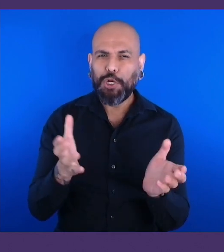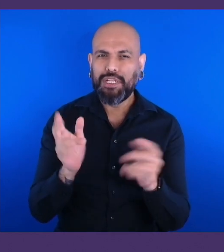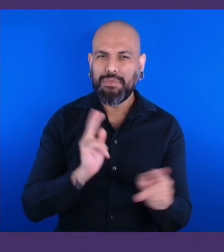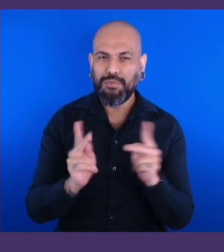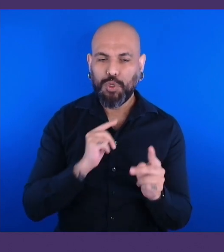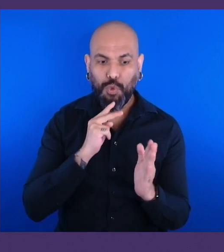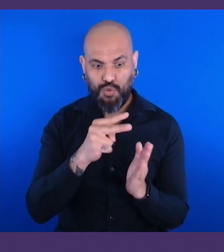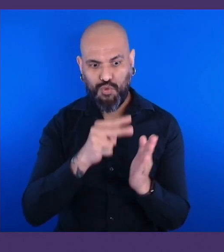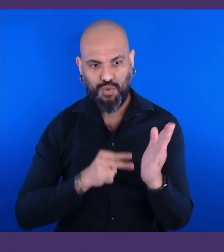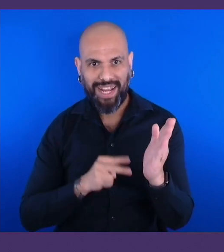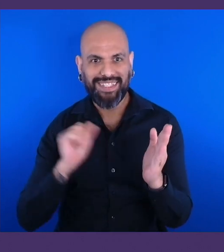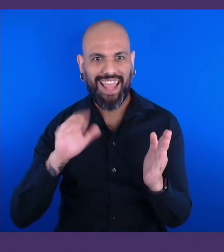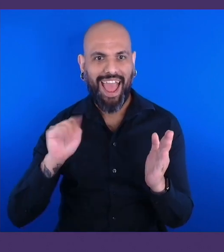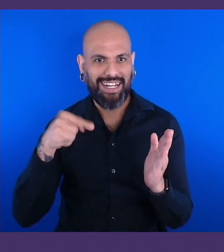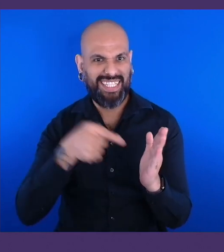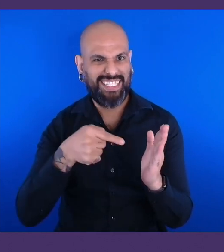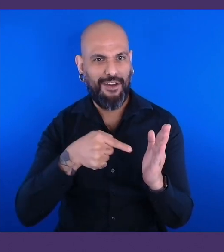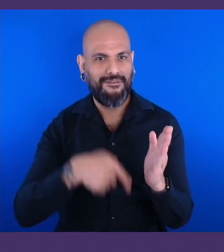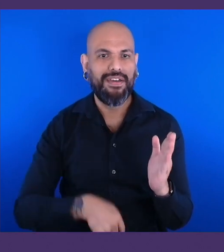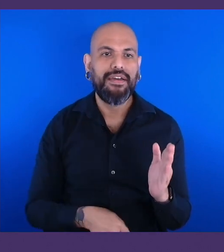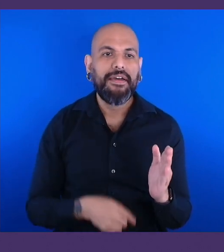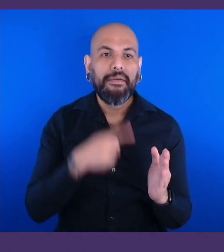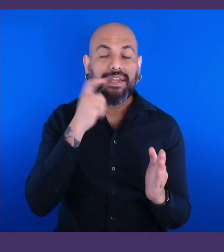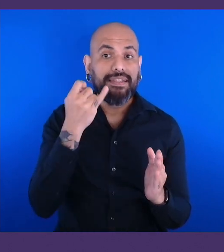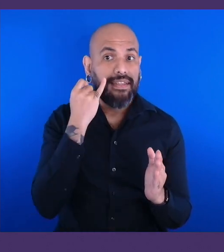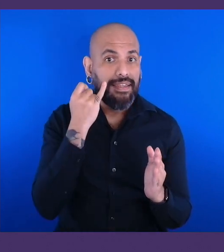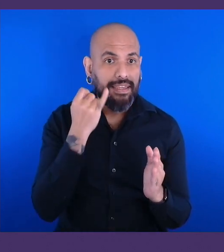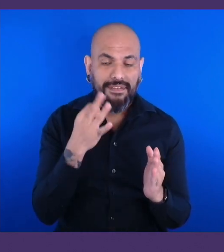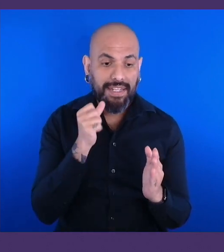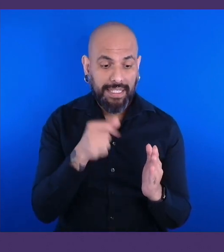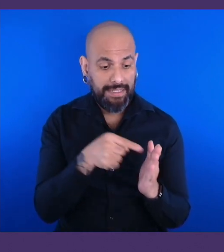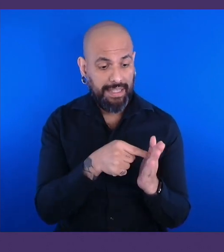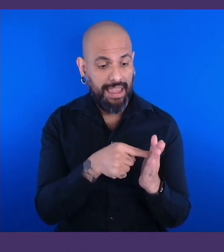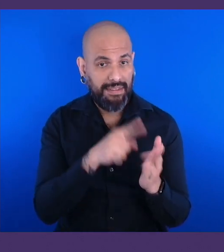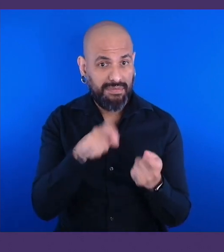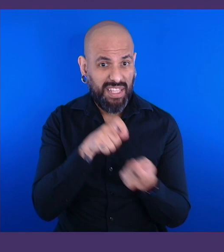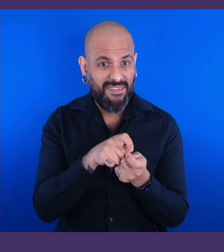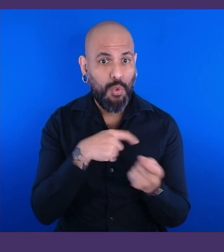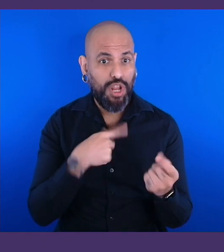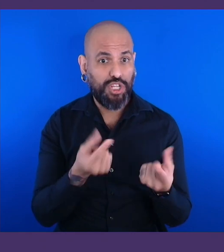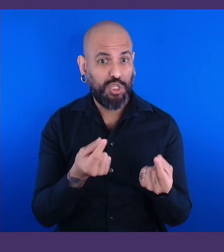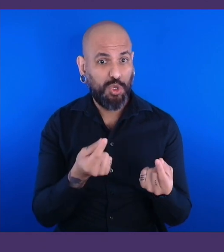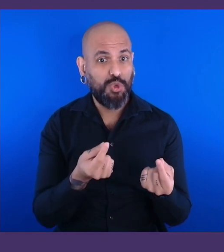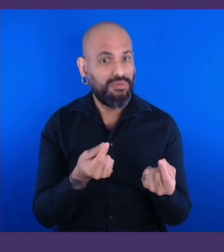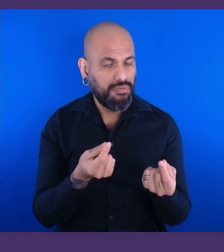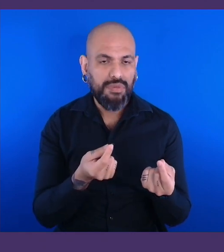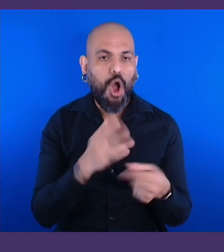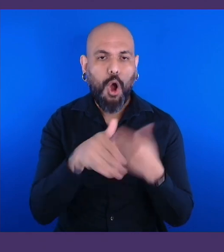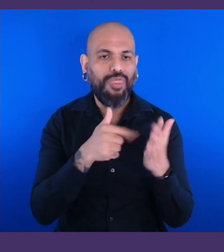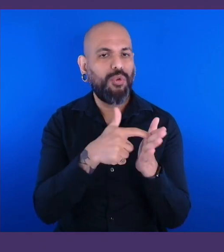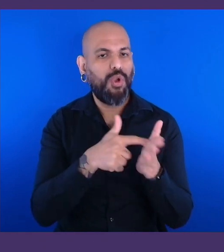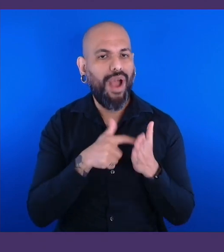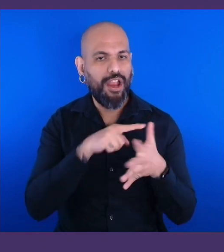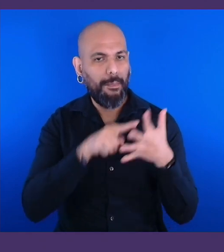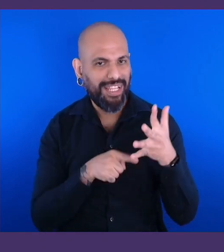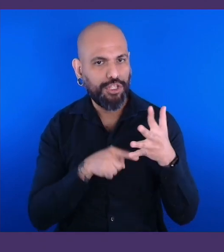because even if it doesn't say exactly what you are going to do, all the requirements are really in the Annex 1